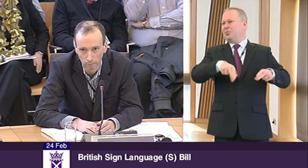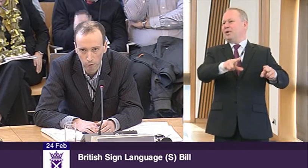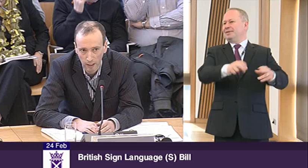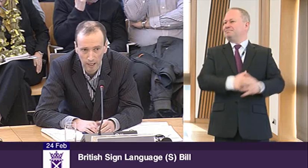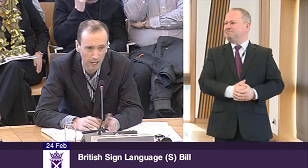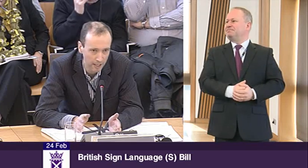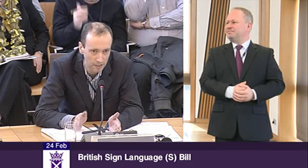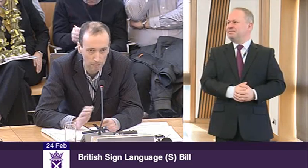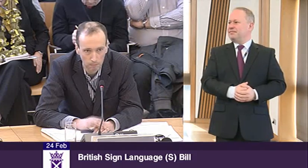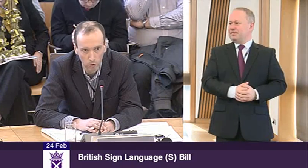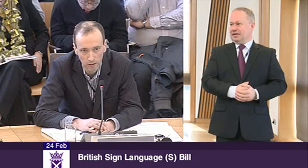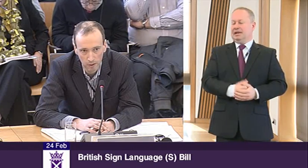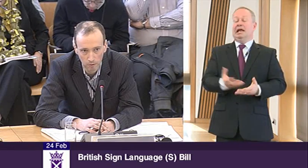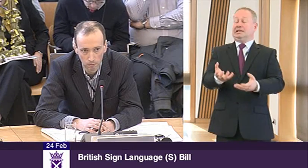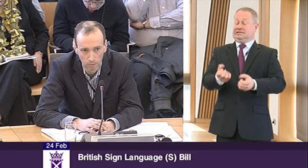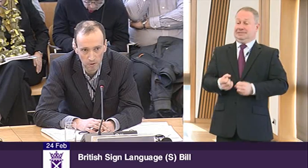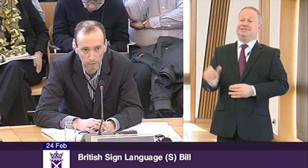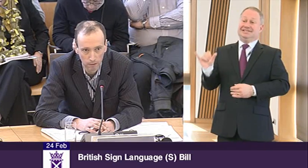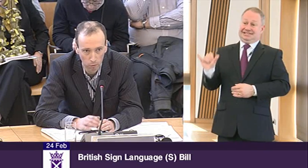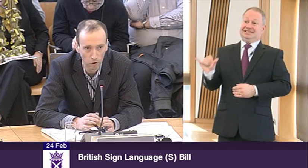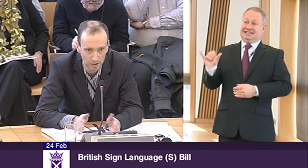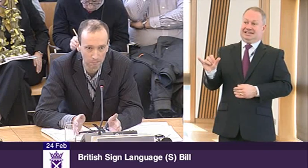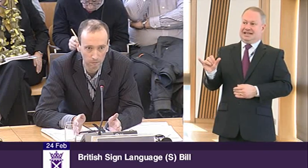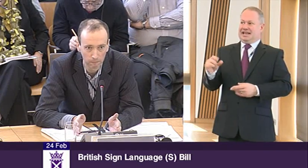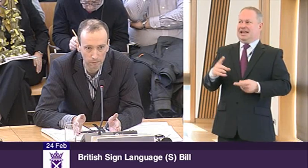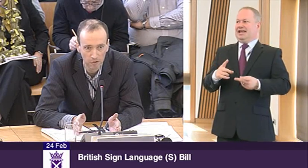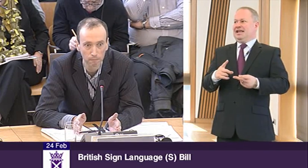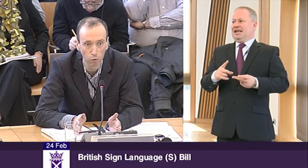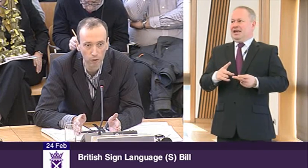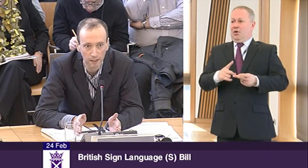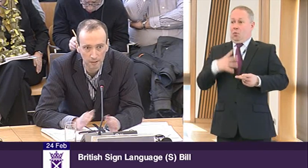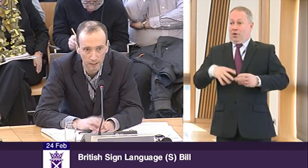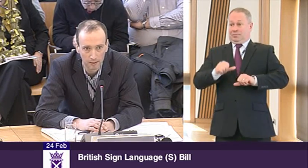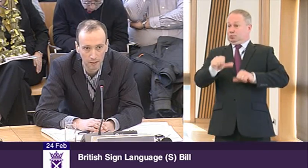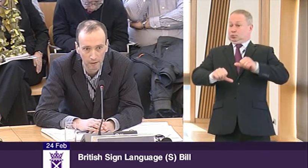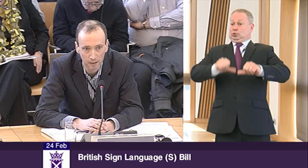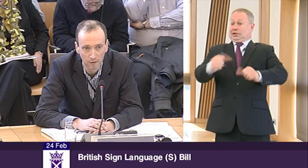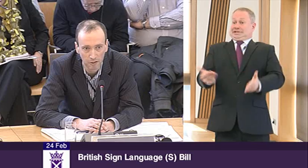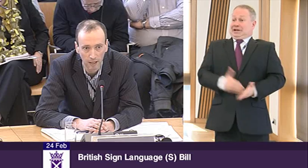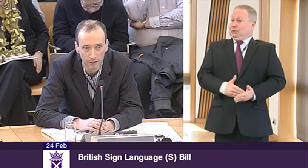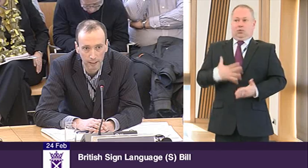we would want to look at that.